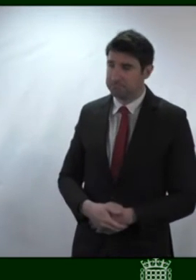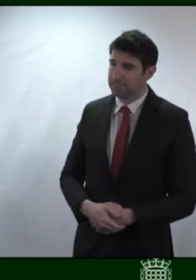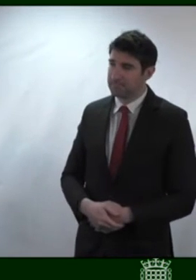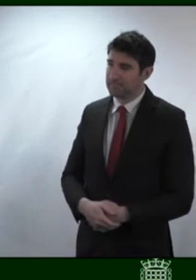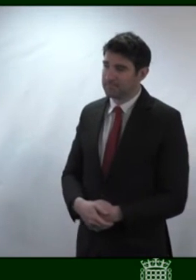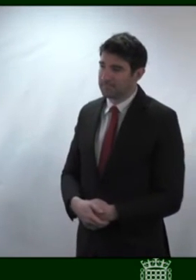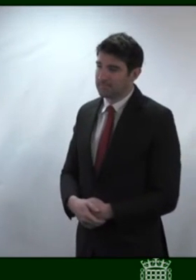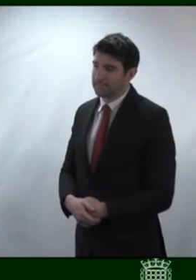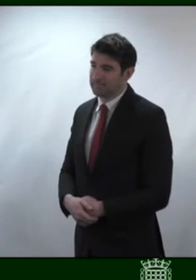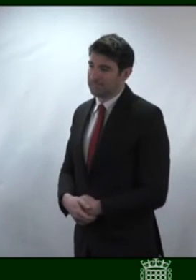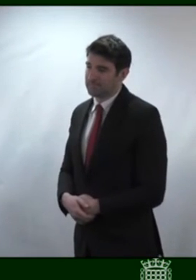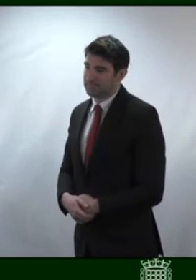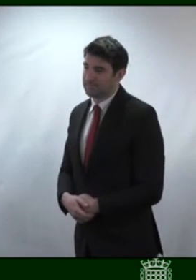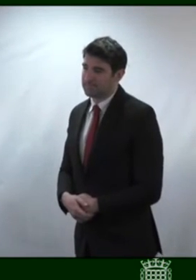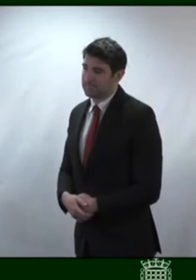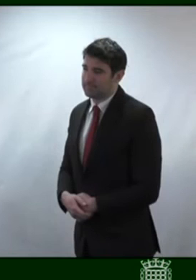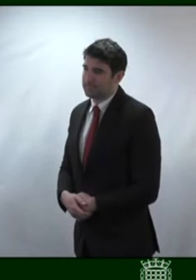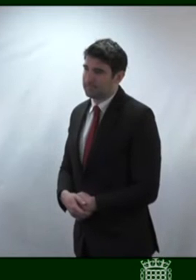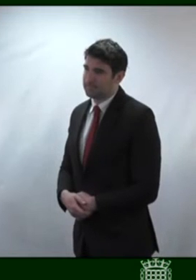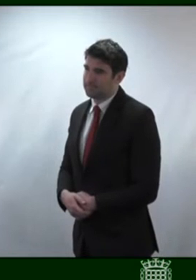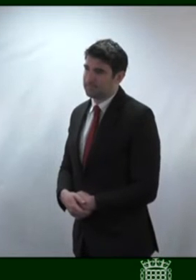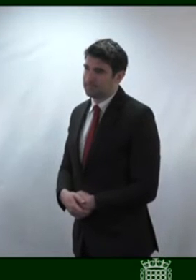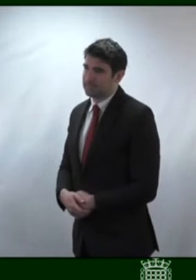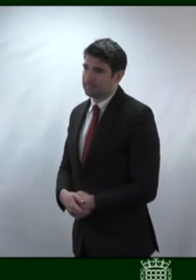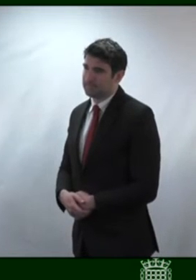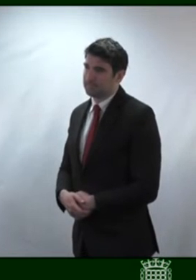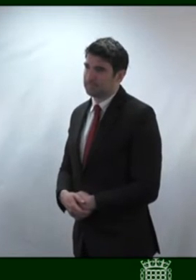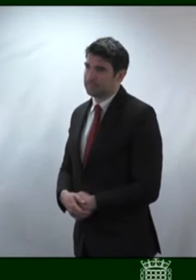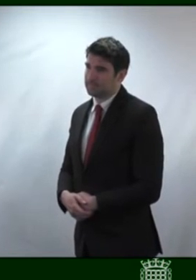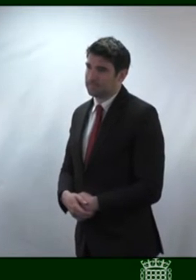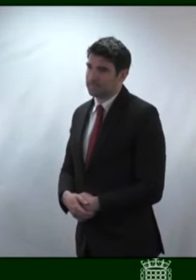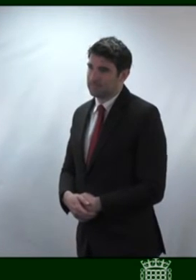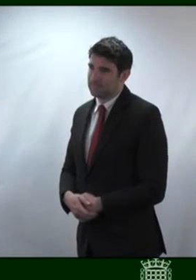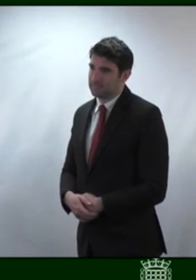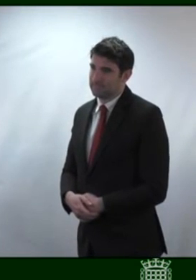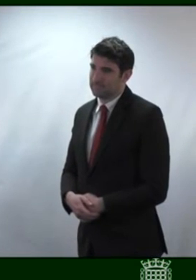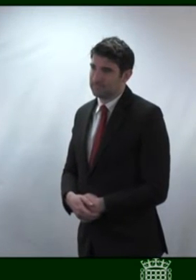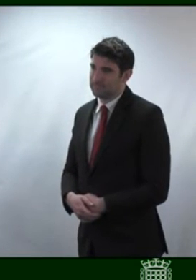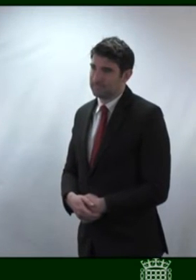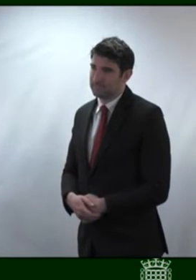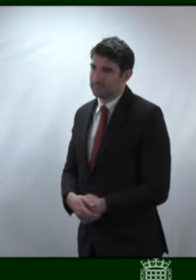I can confidently say that I do not believe that there is another Member of this House who has built as many buses, or caused as many buses to be built, as I have.